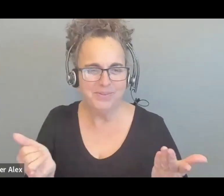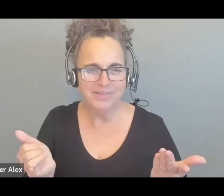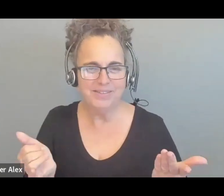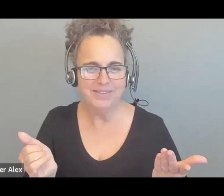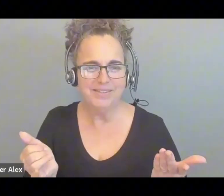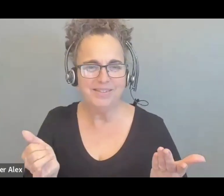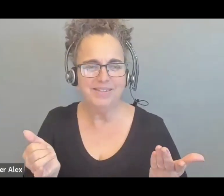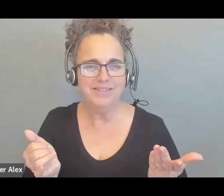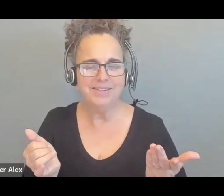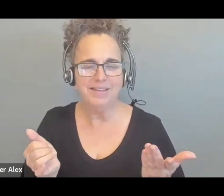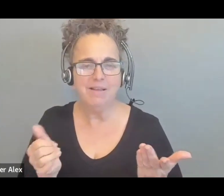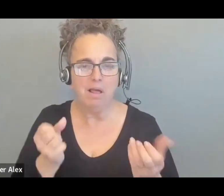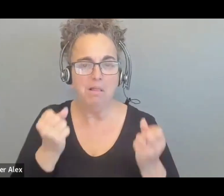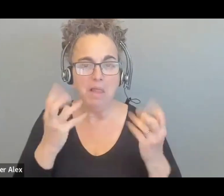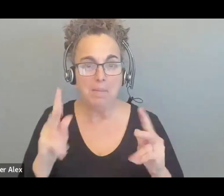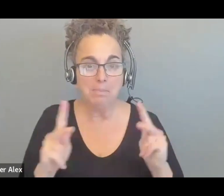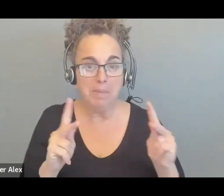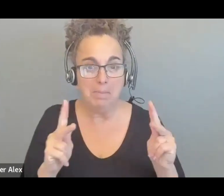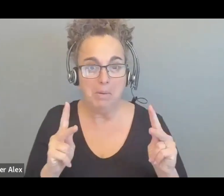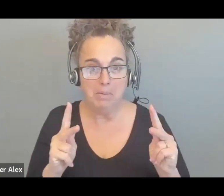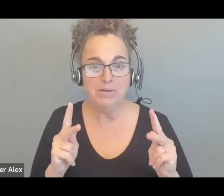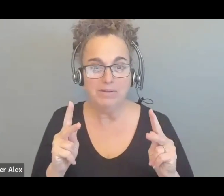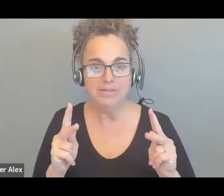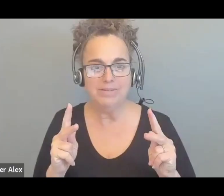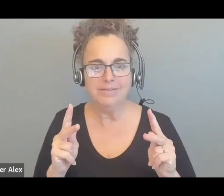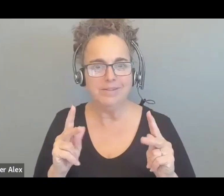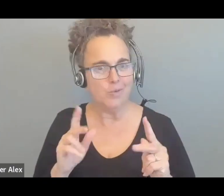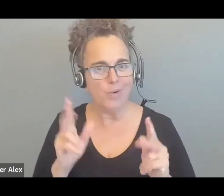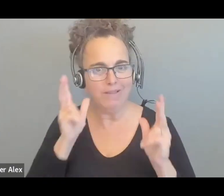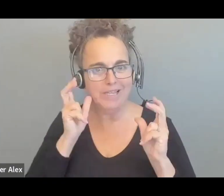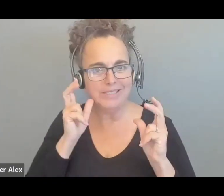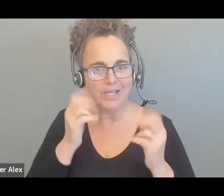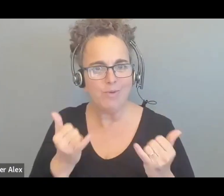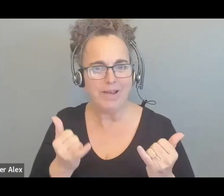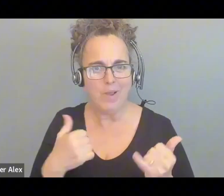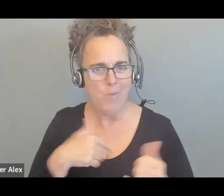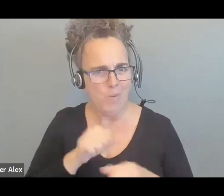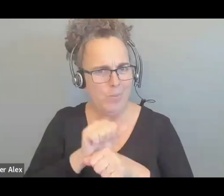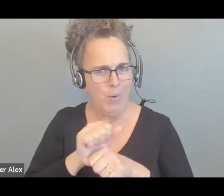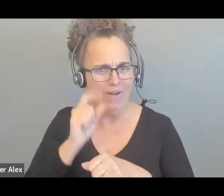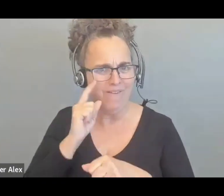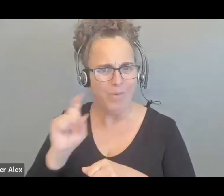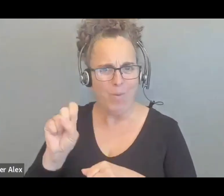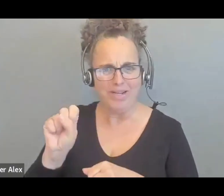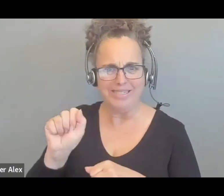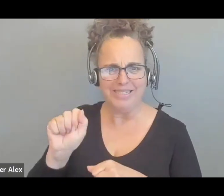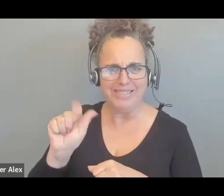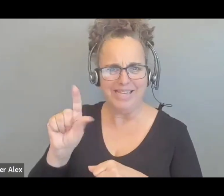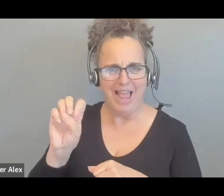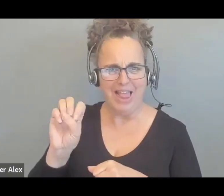and I think a lot of people that are probably dialed in right, realize we work for Salesforce, one of the largest software companies in the world.